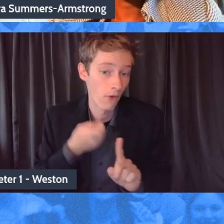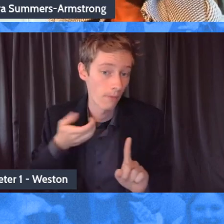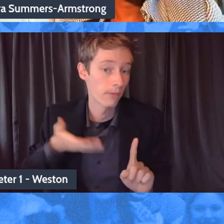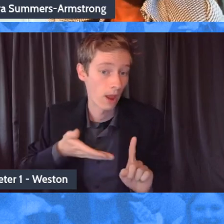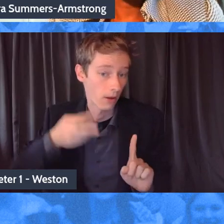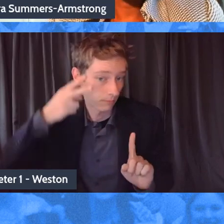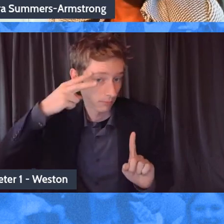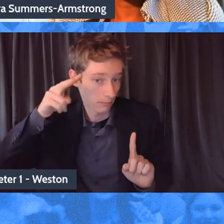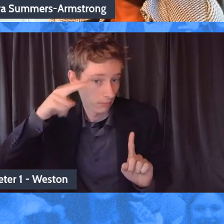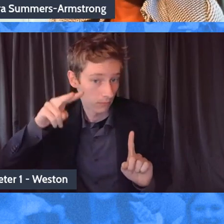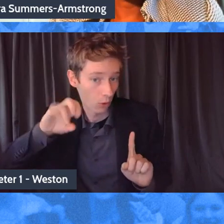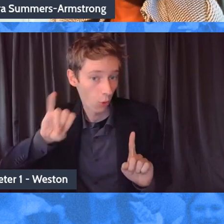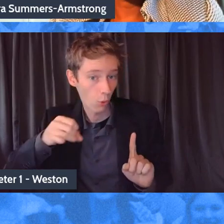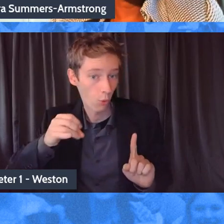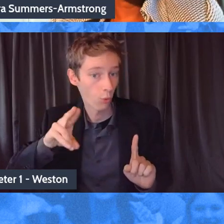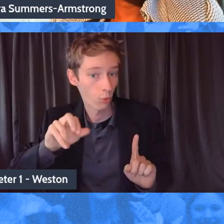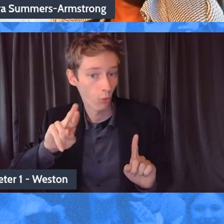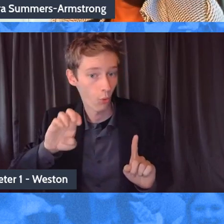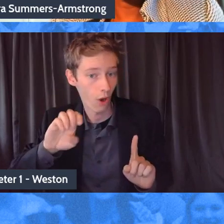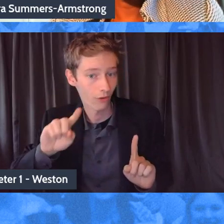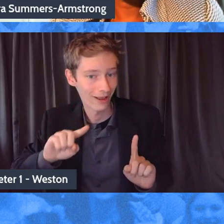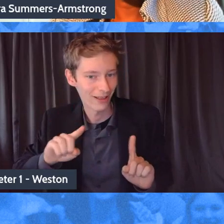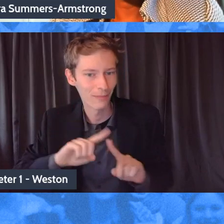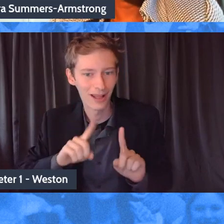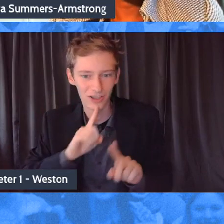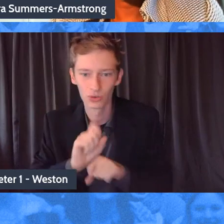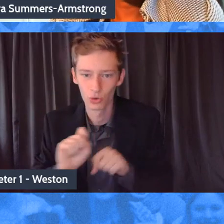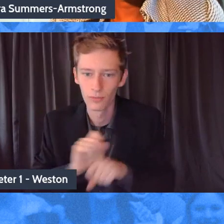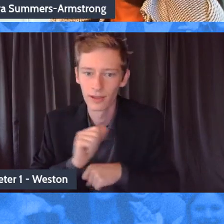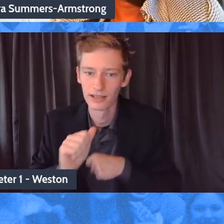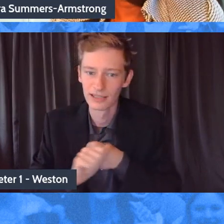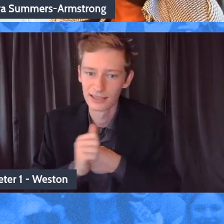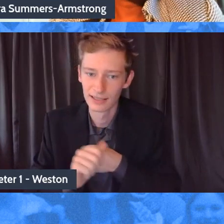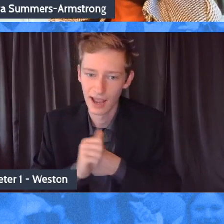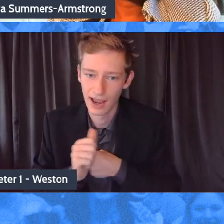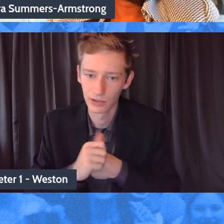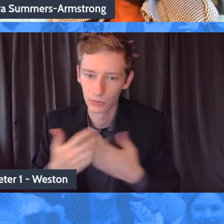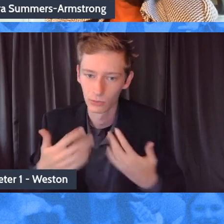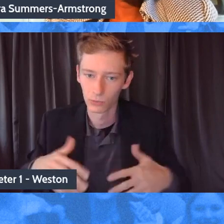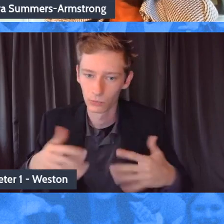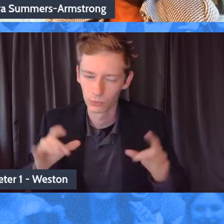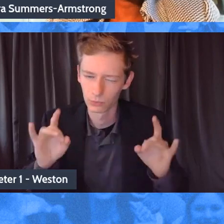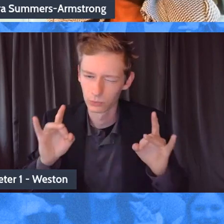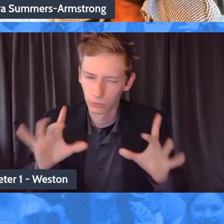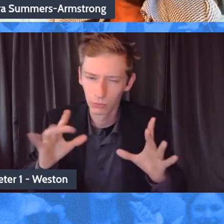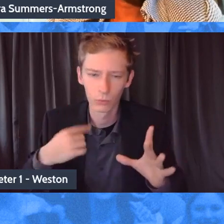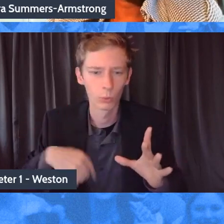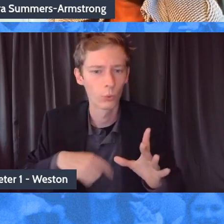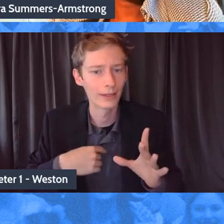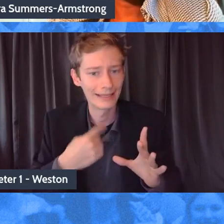And so we're asking women to risk their lives in so many ways, just to have access to health care.